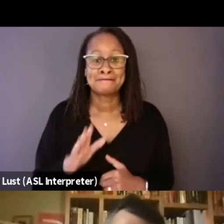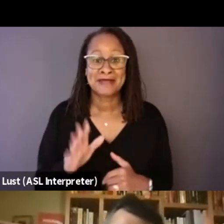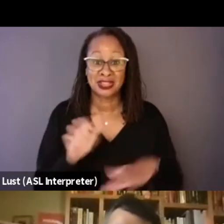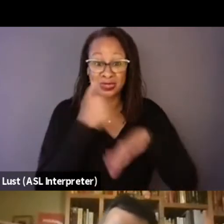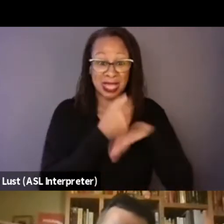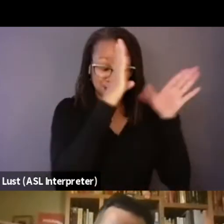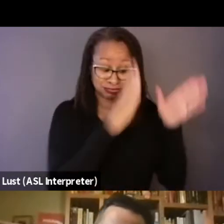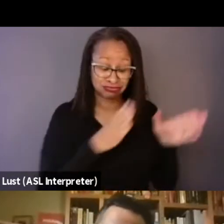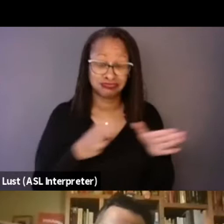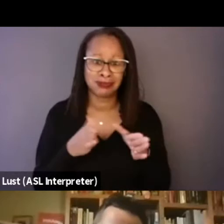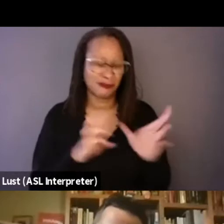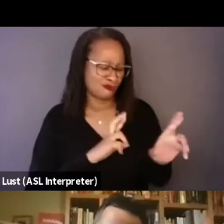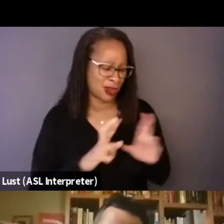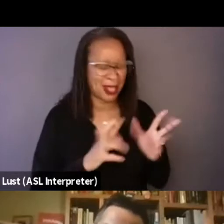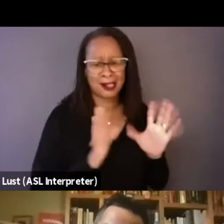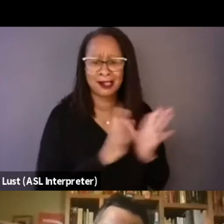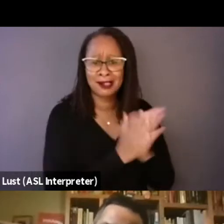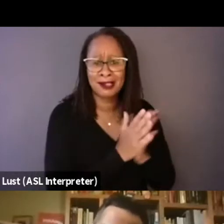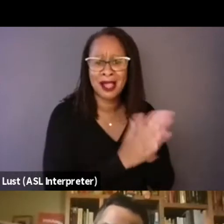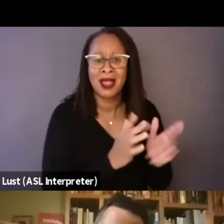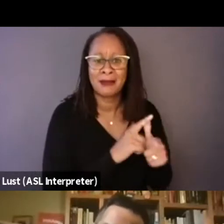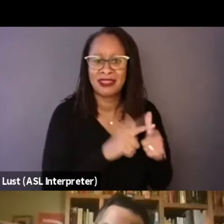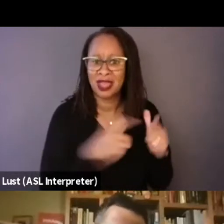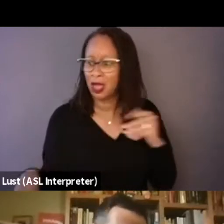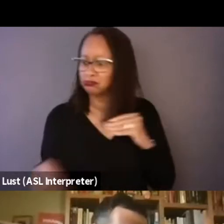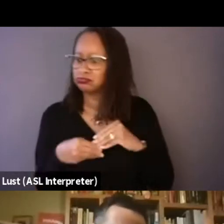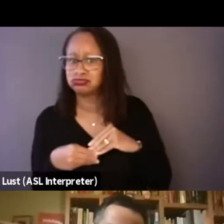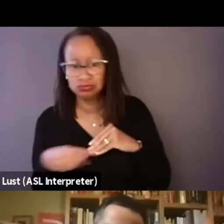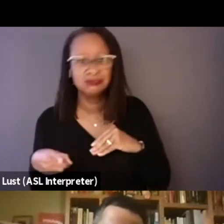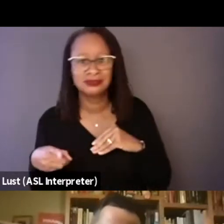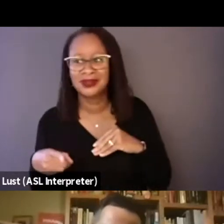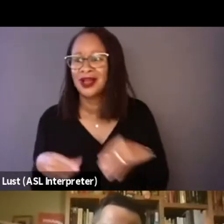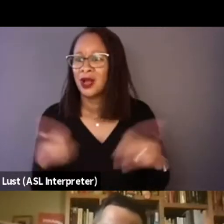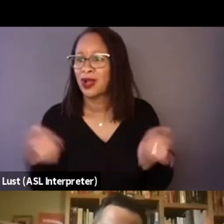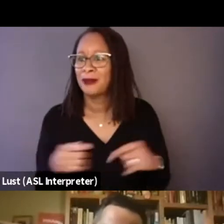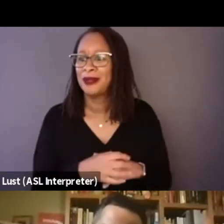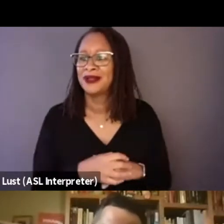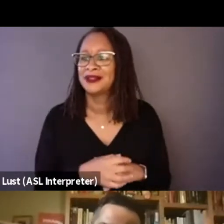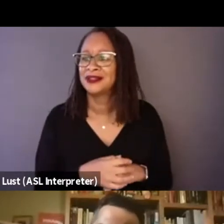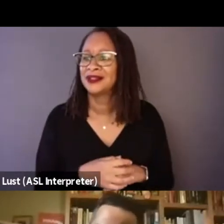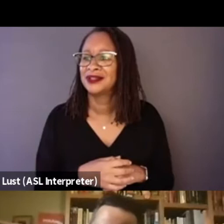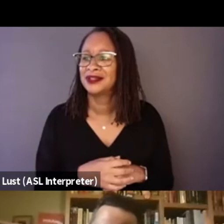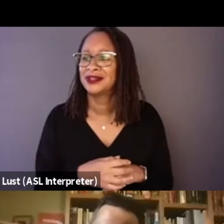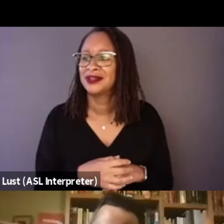you have to just follow what you get. I saw you nodding your head, like "Yep." Like what are you thinking?